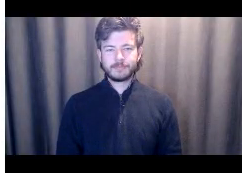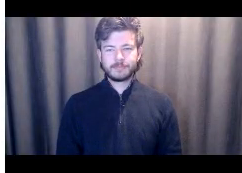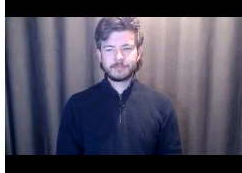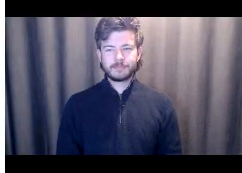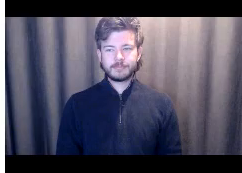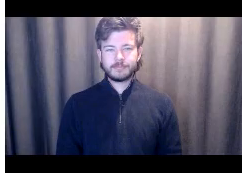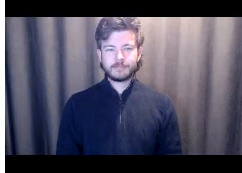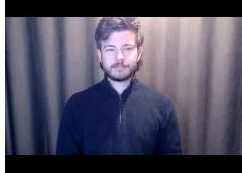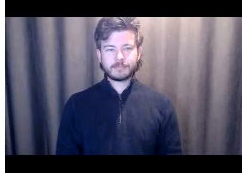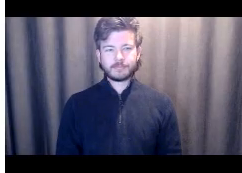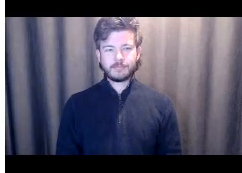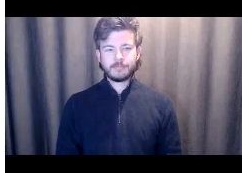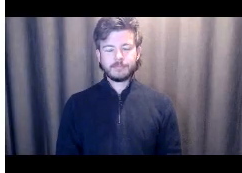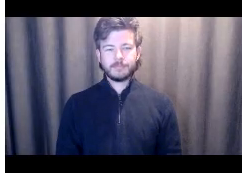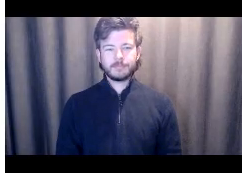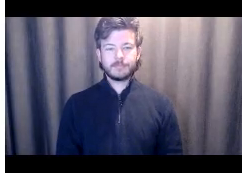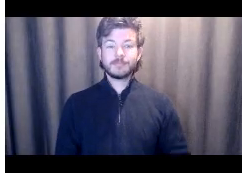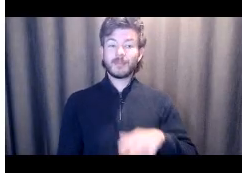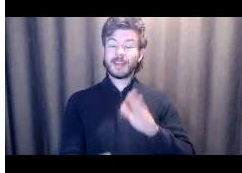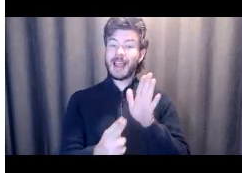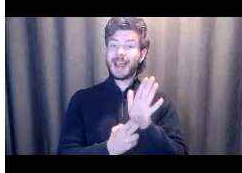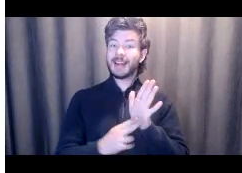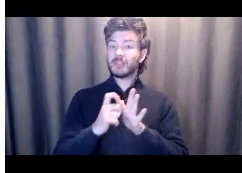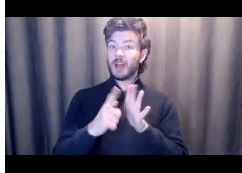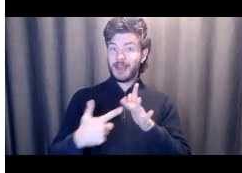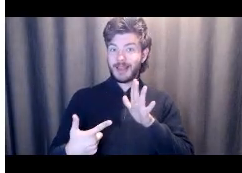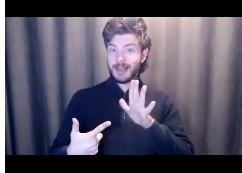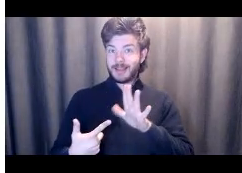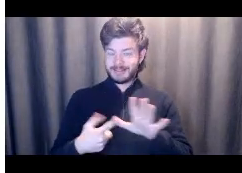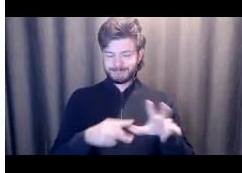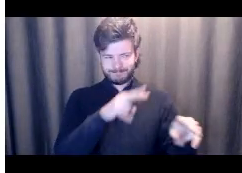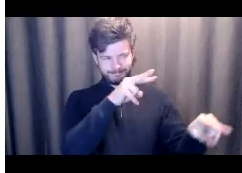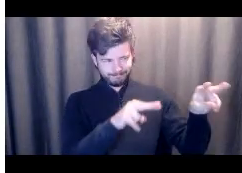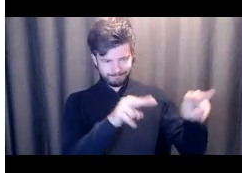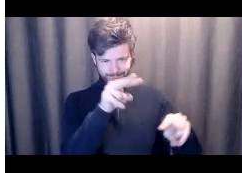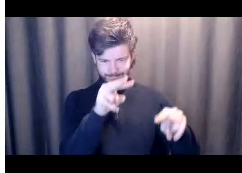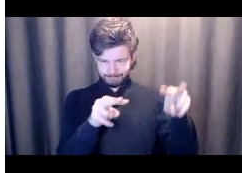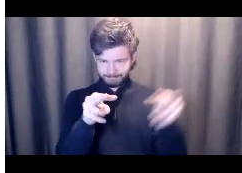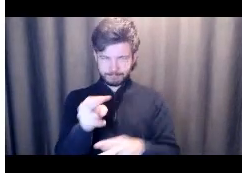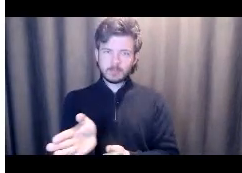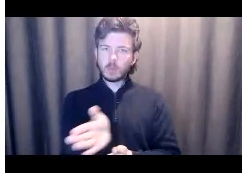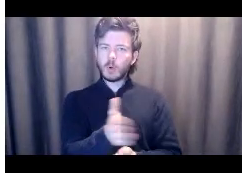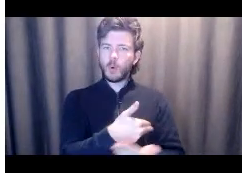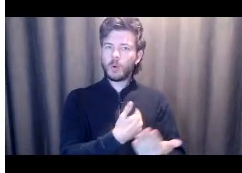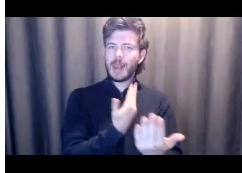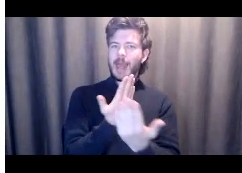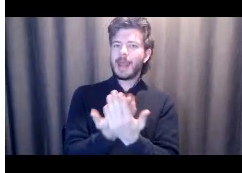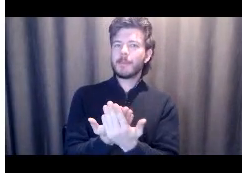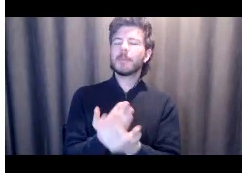The NDIA reviews claims to make sure funds are spent appropriately.